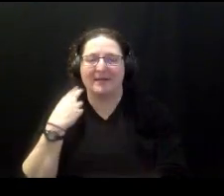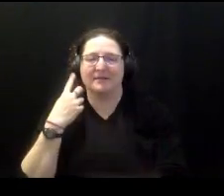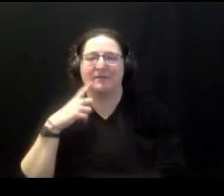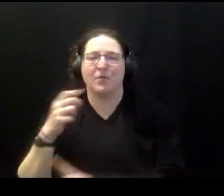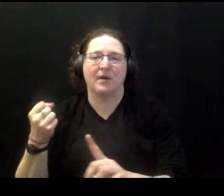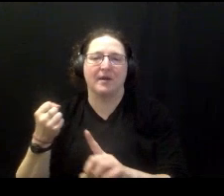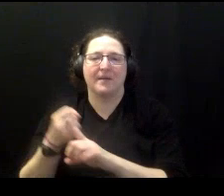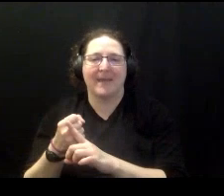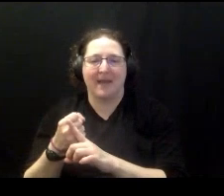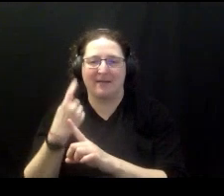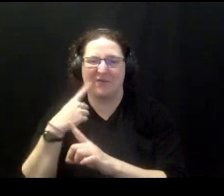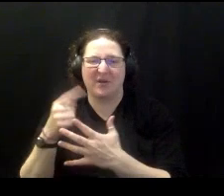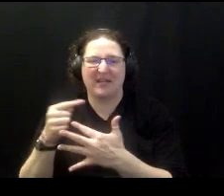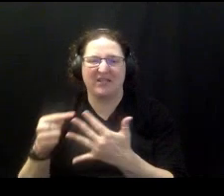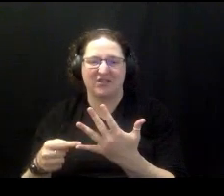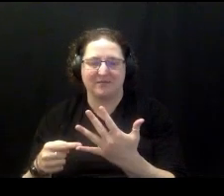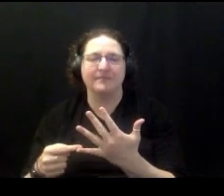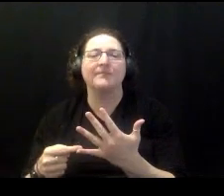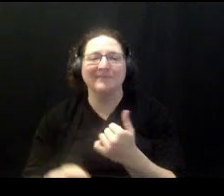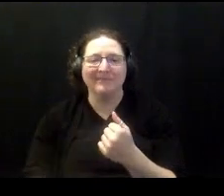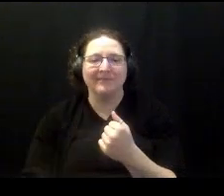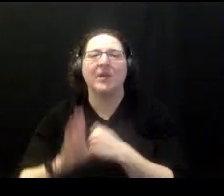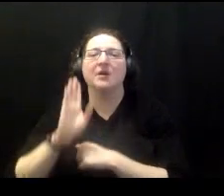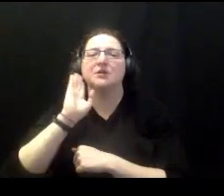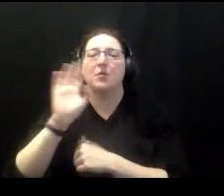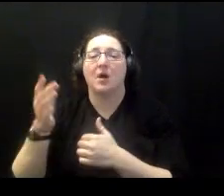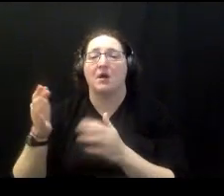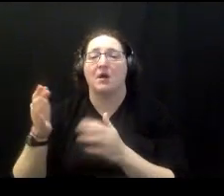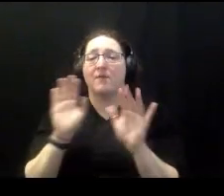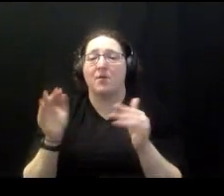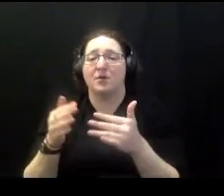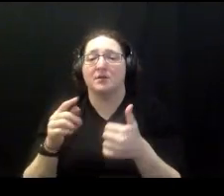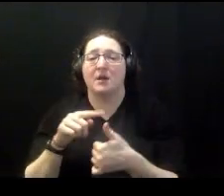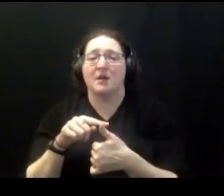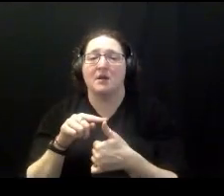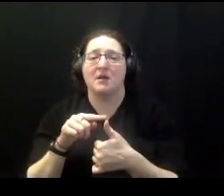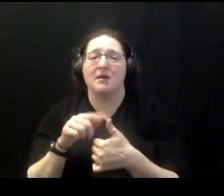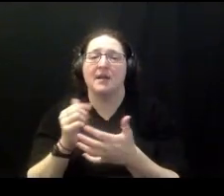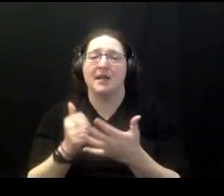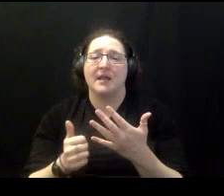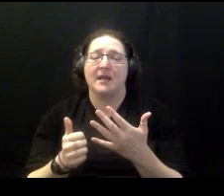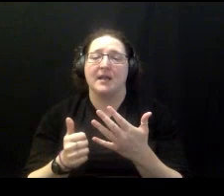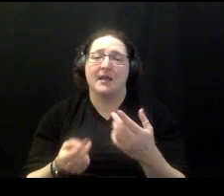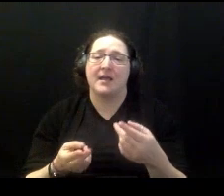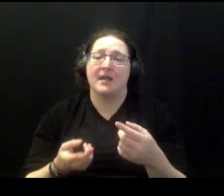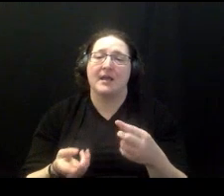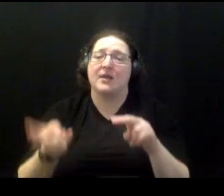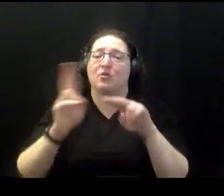each of these threats and hazards. So, we will be focusing on increased risk of morbidity and